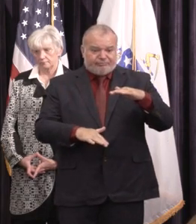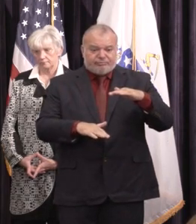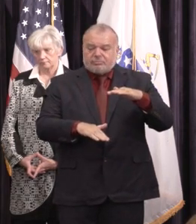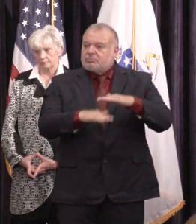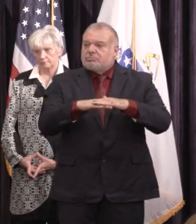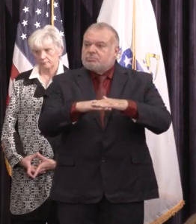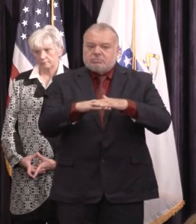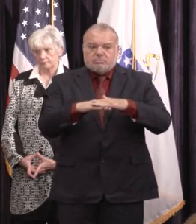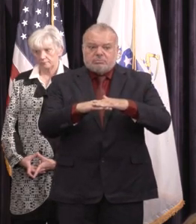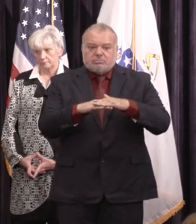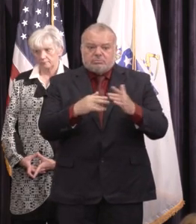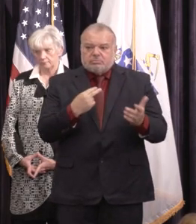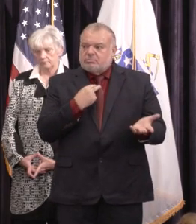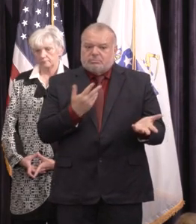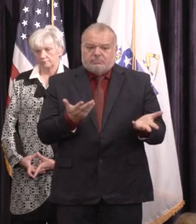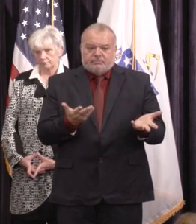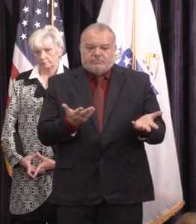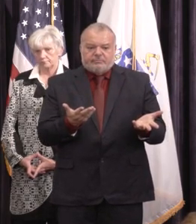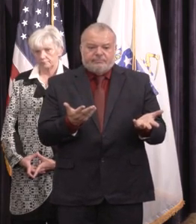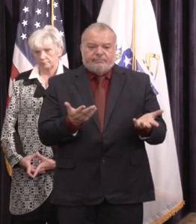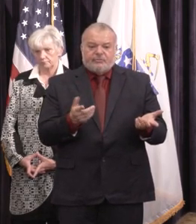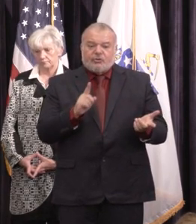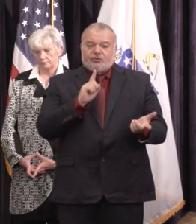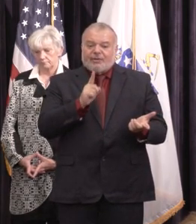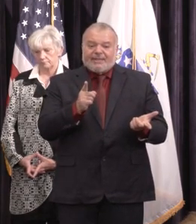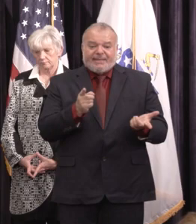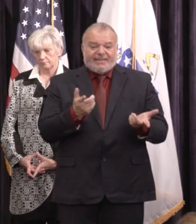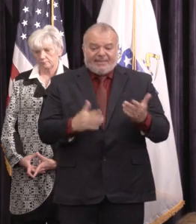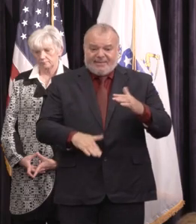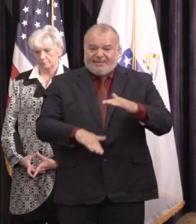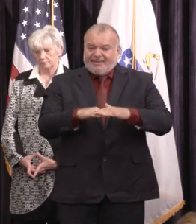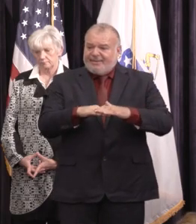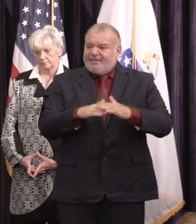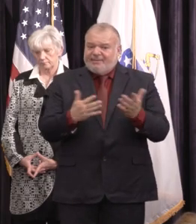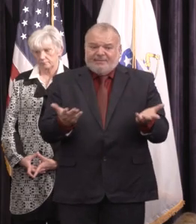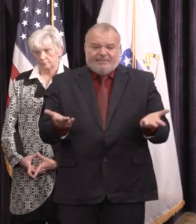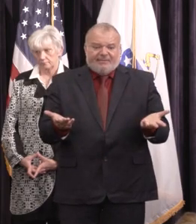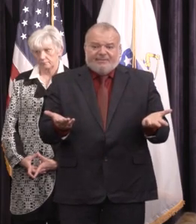capacity really is what this is about. That's how we talked about it. We've reached capacity when it